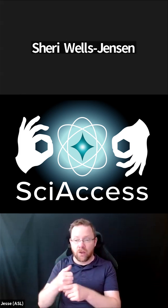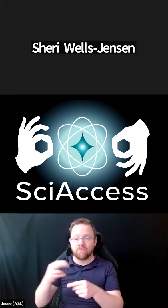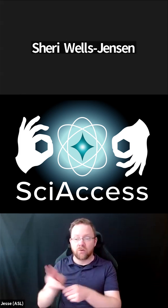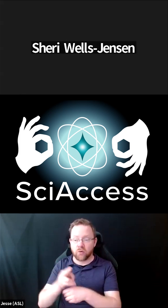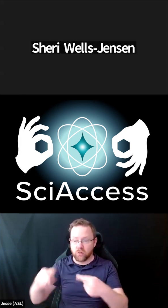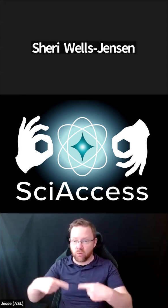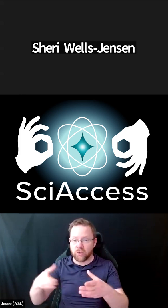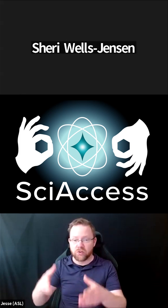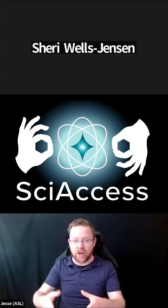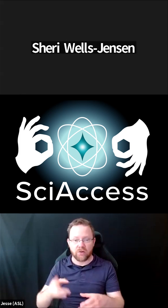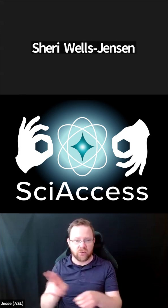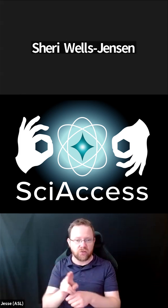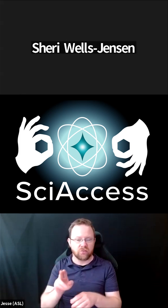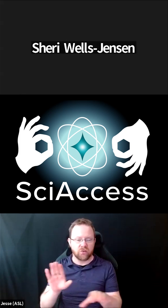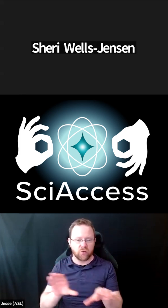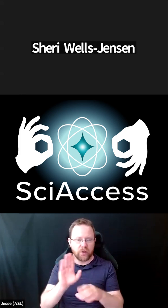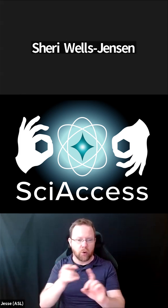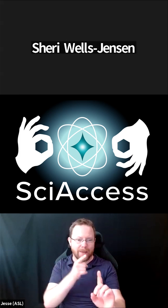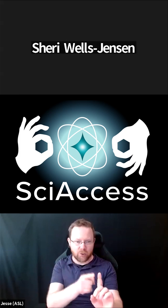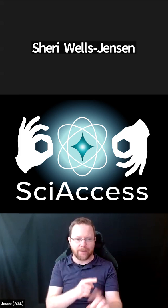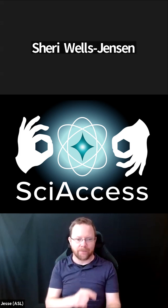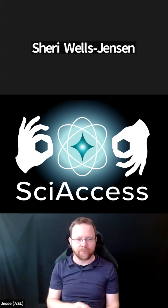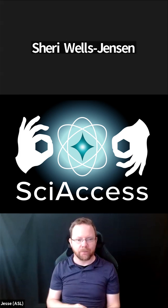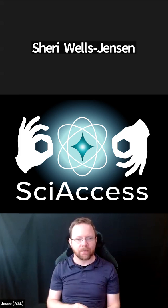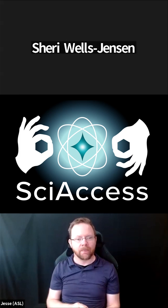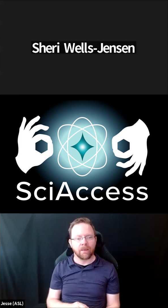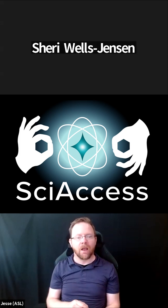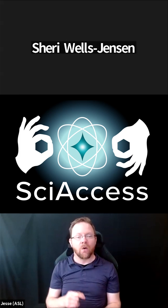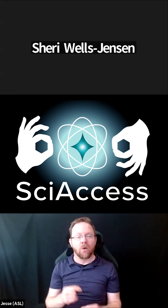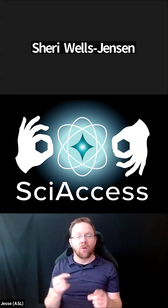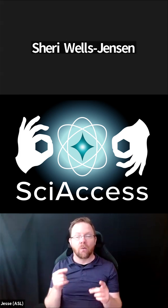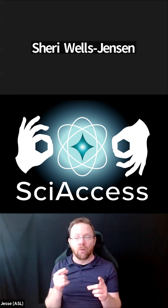We have a couple EVA's and people that put on the